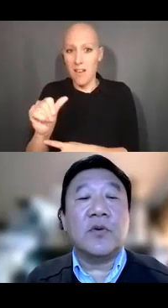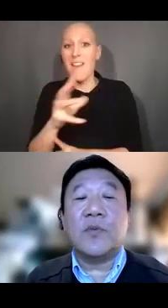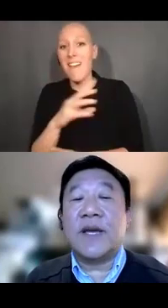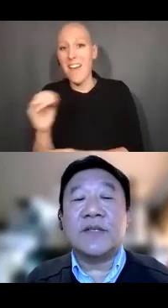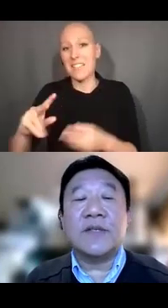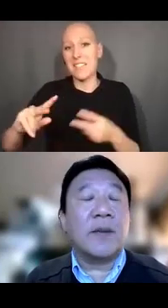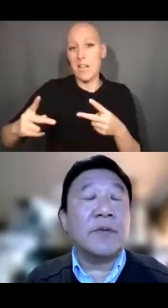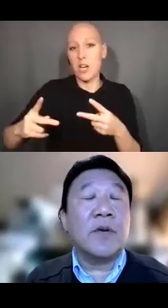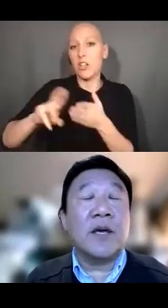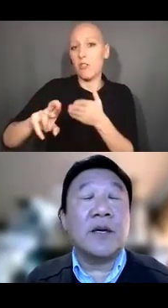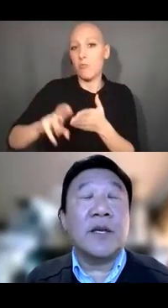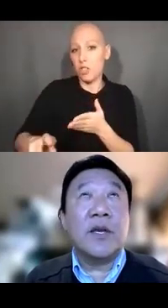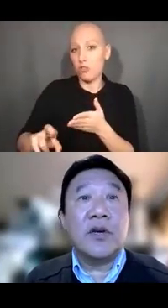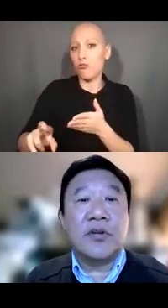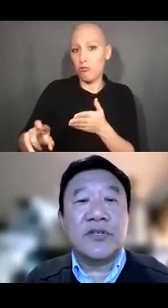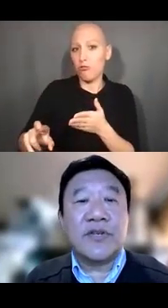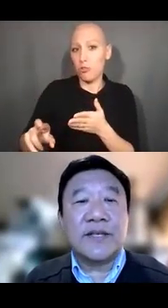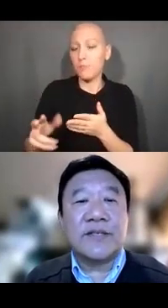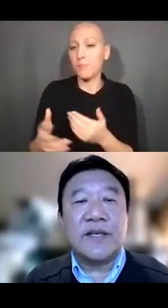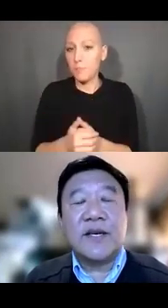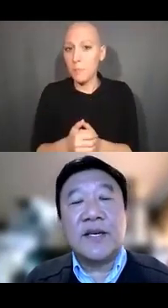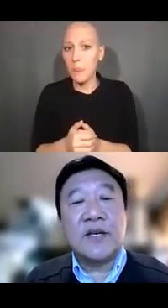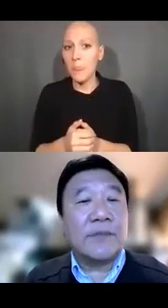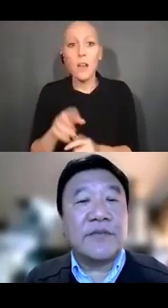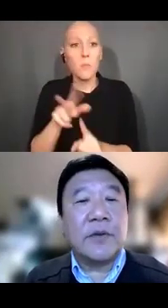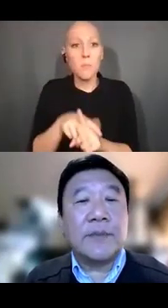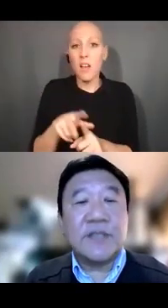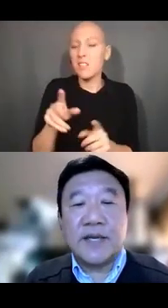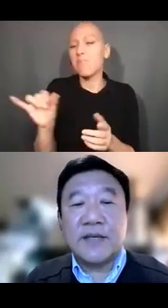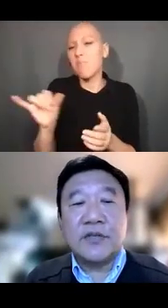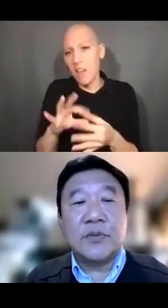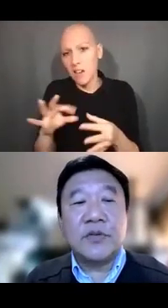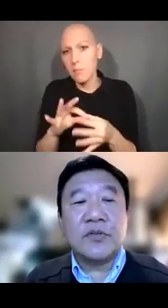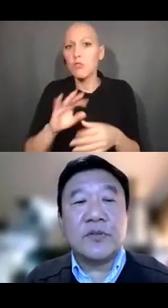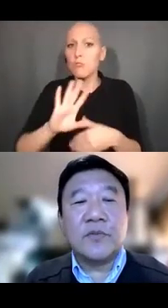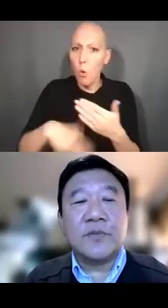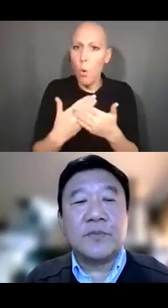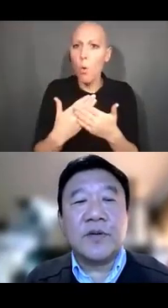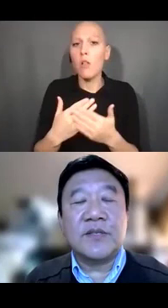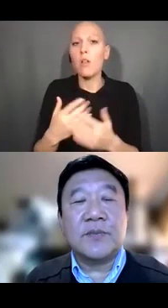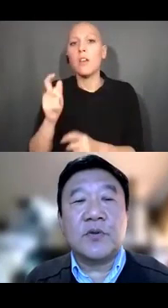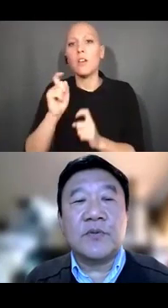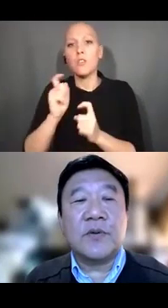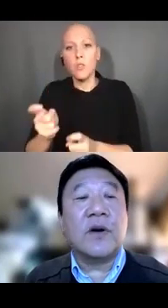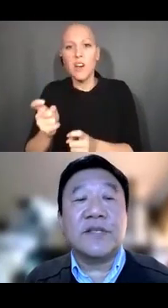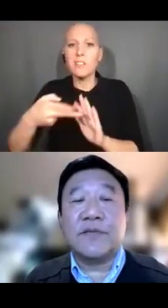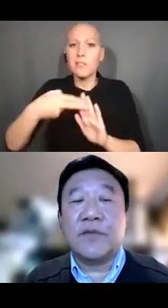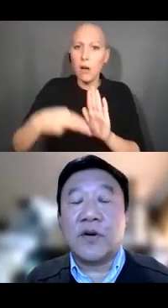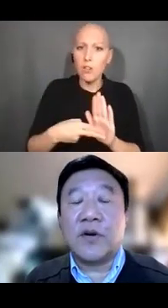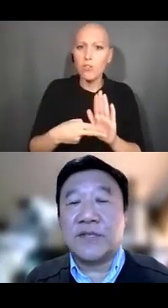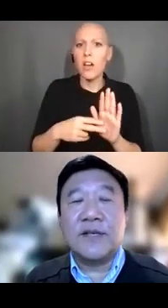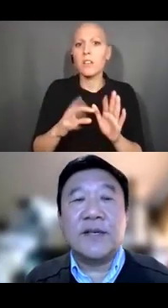grants, contracts, cooperative agreements and intramural support regardless of costs,